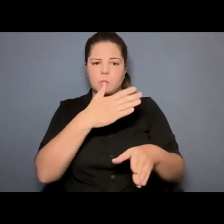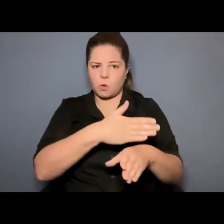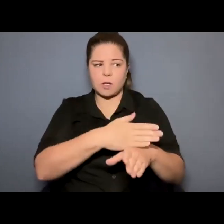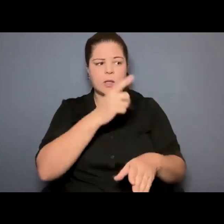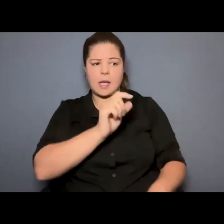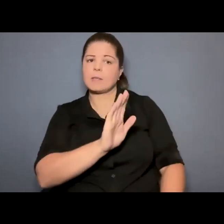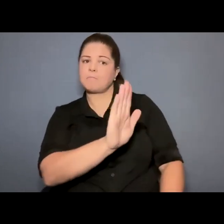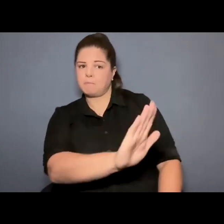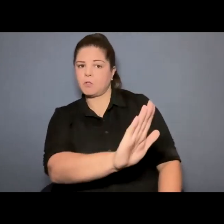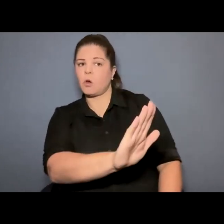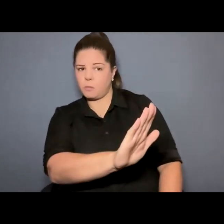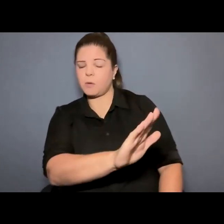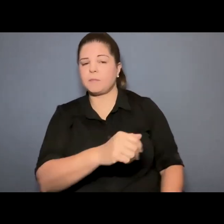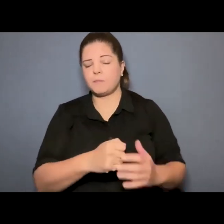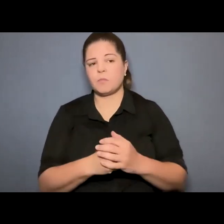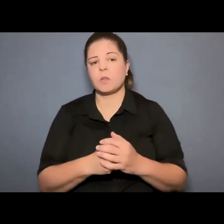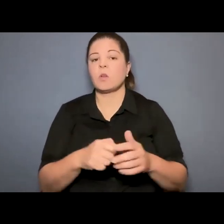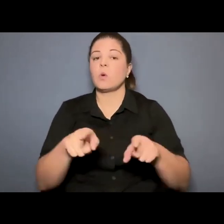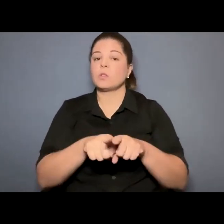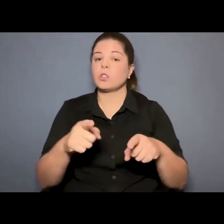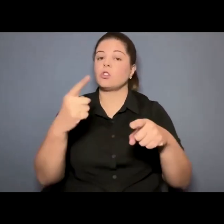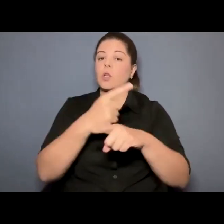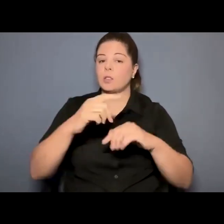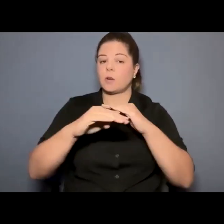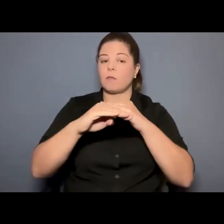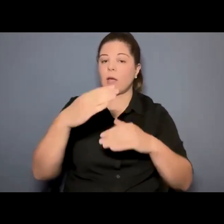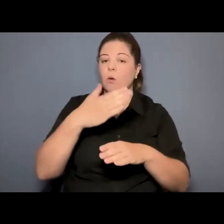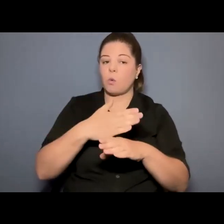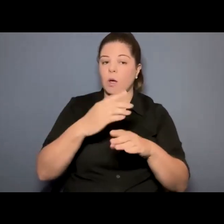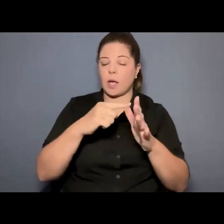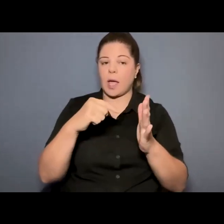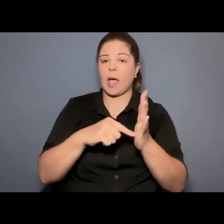changes to the Fair Work Act also clarify that sexual harassment in the course of employment